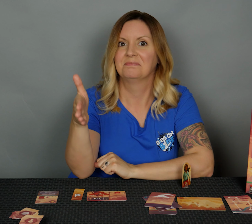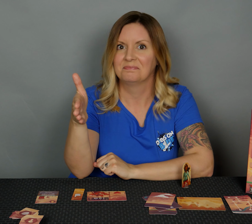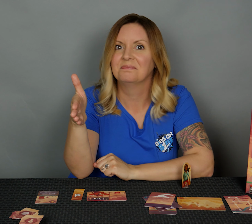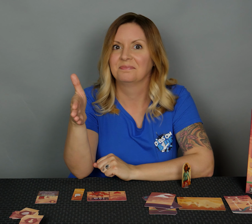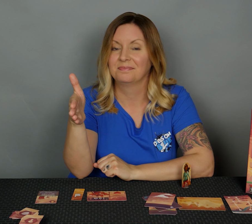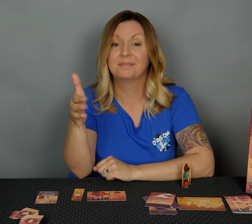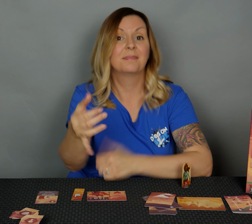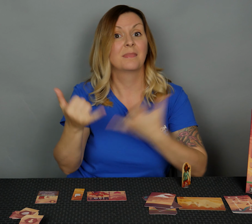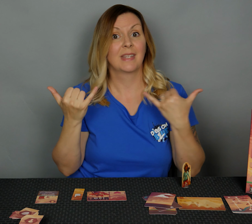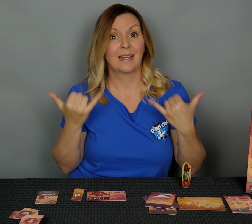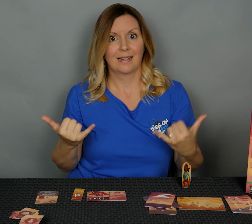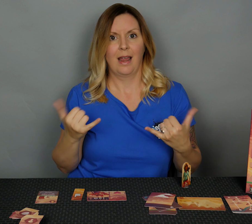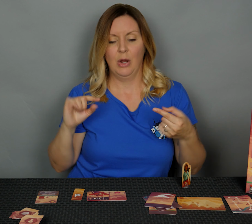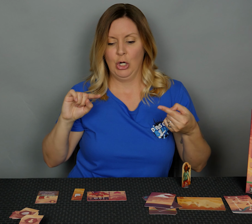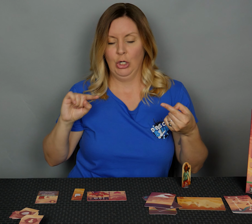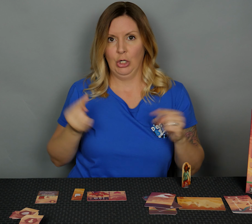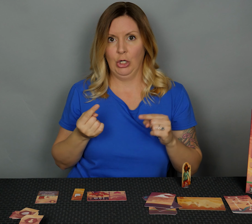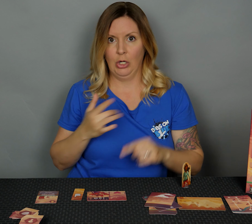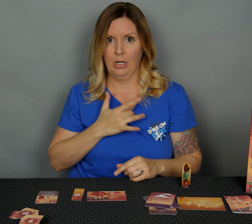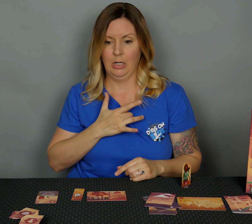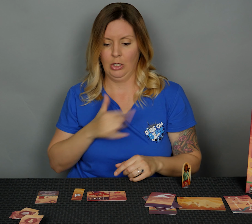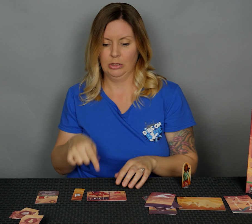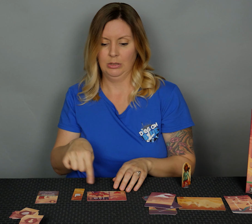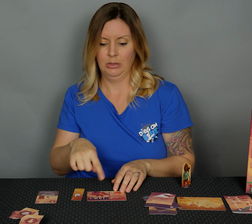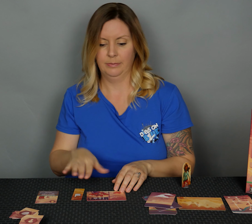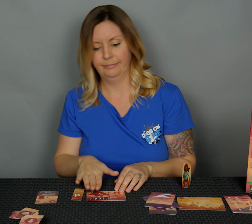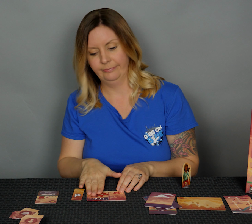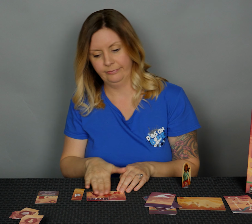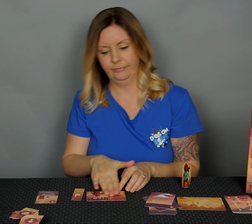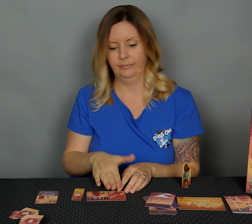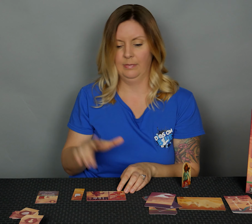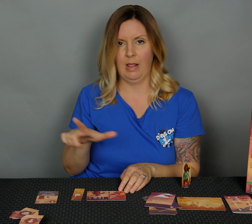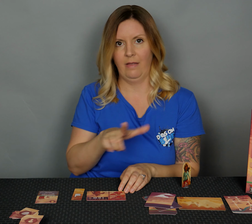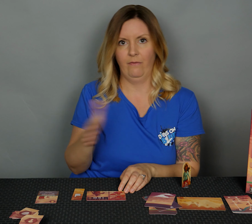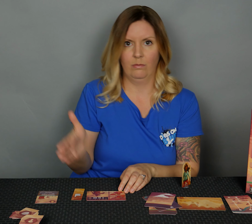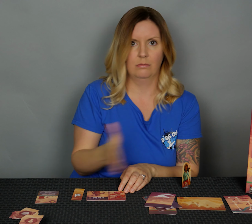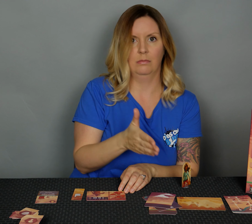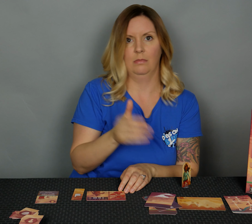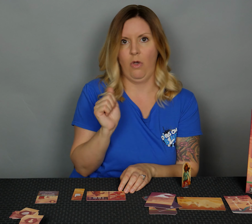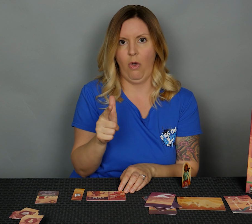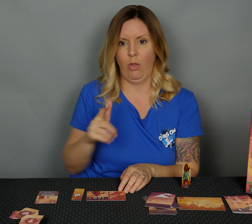Next, move all of your hearts back to the left side of your character card.